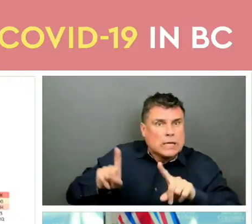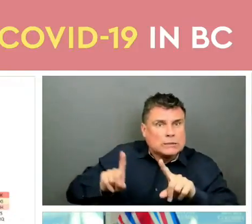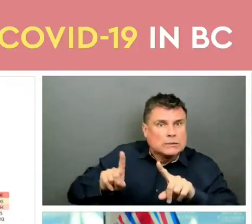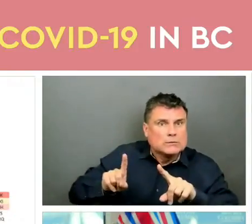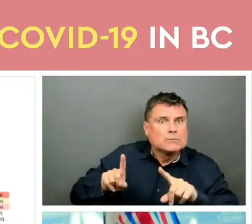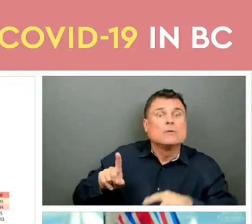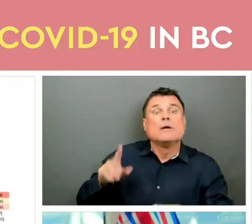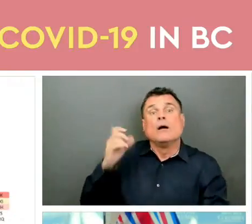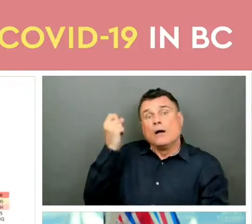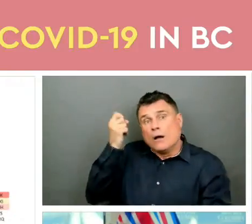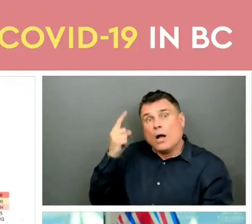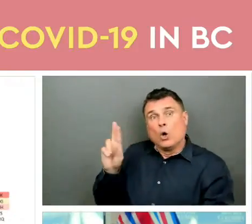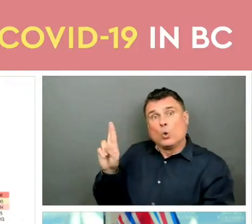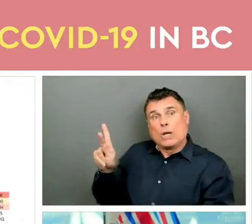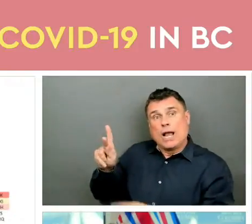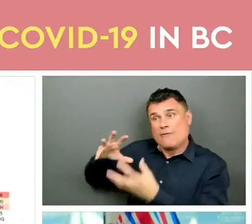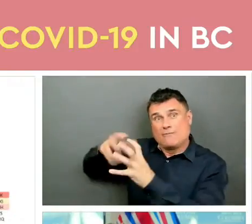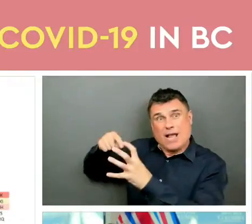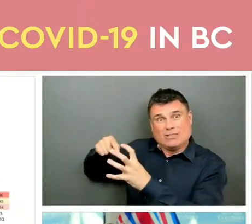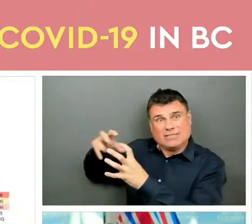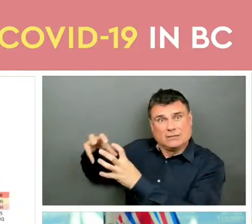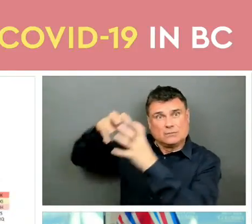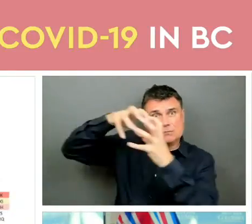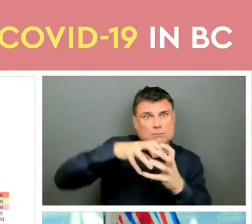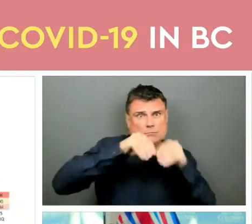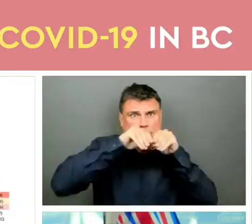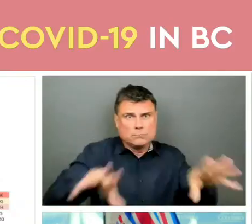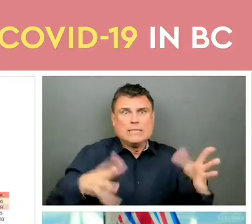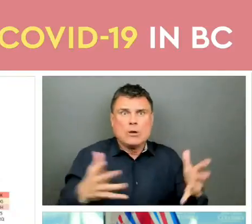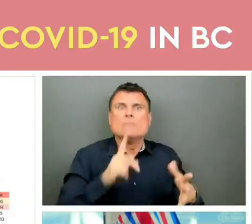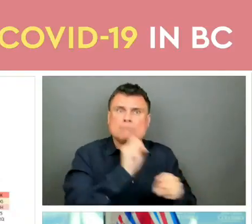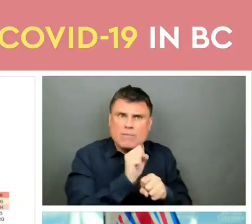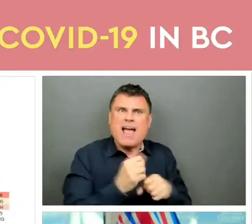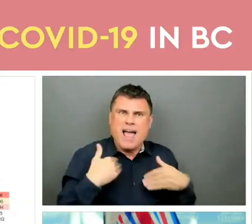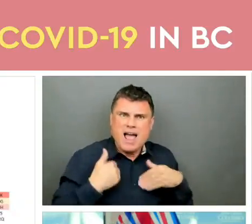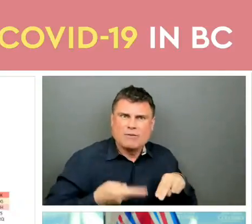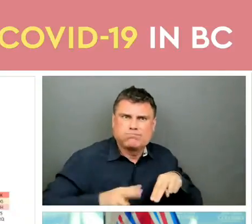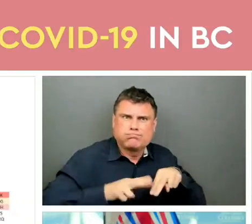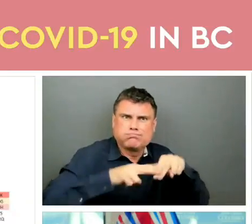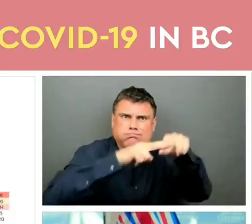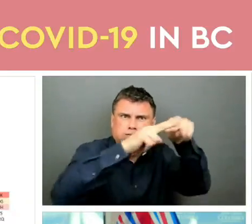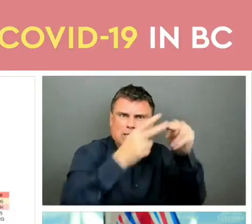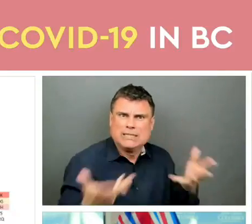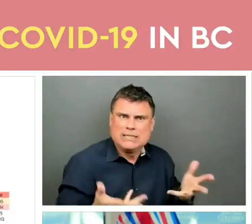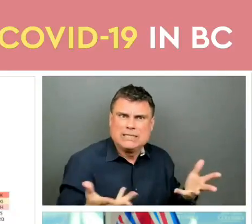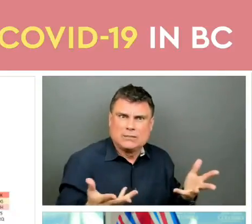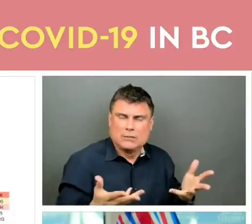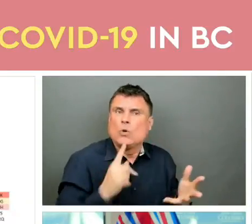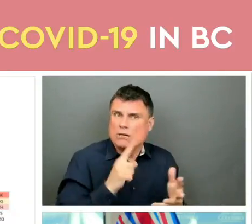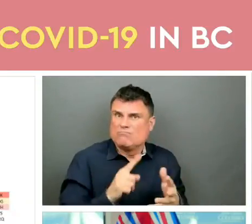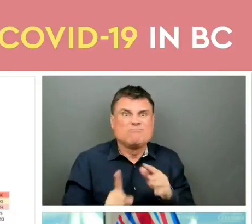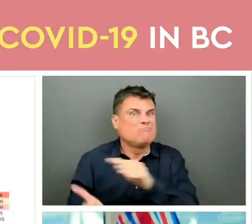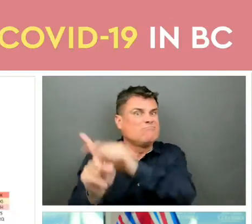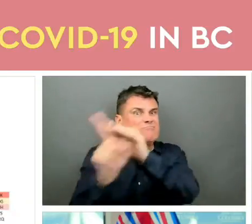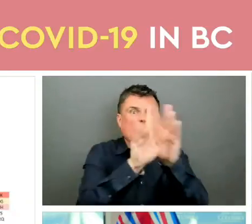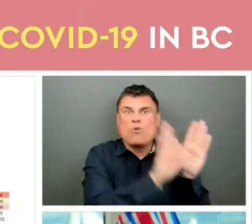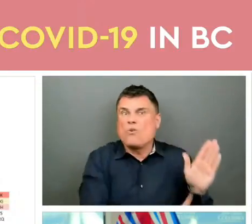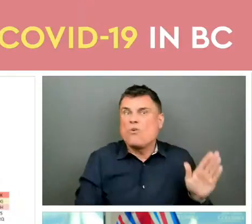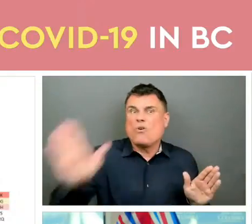is increasing and it is causing more transmission in communities around the province, but we're focused. Right now we're seeing a lot